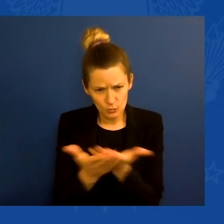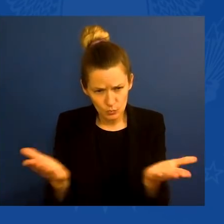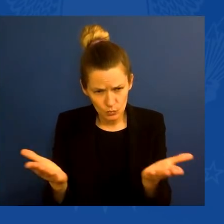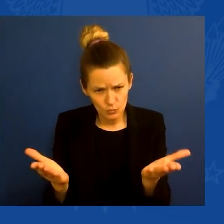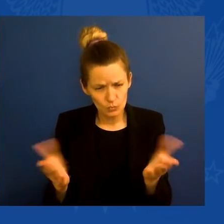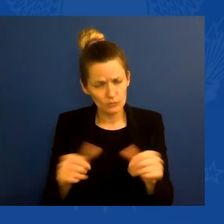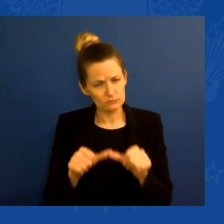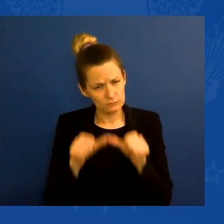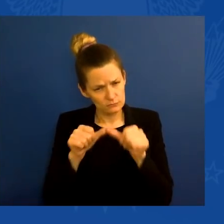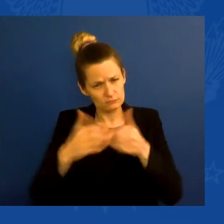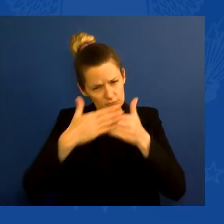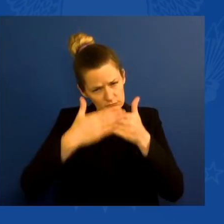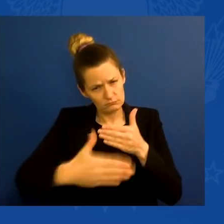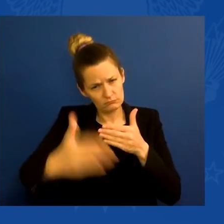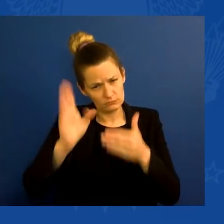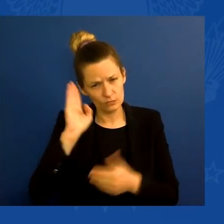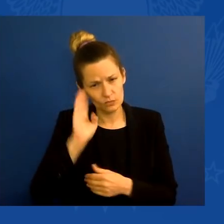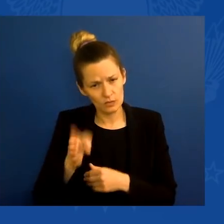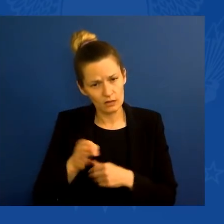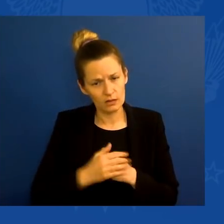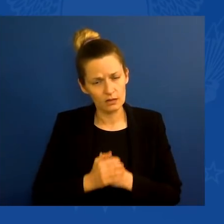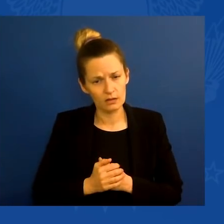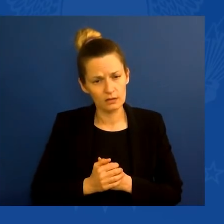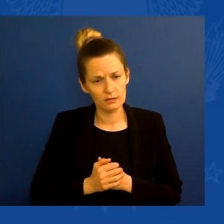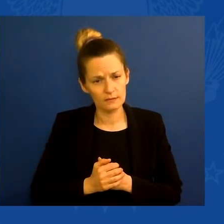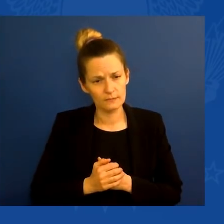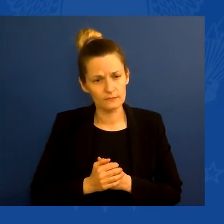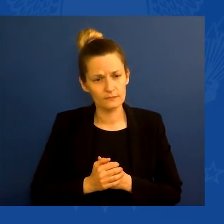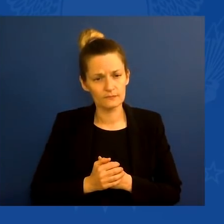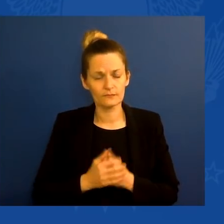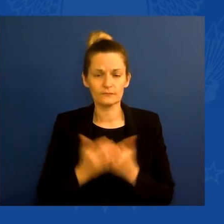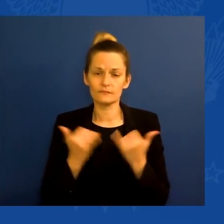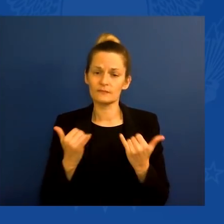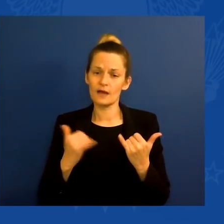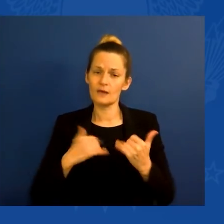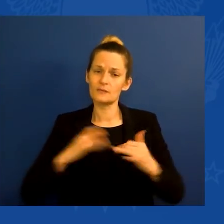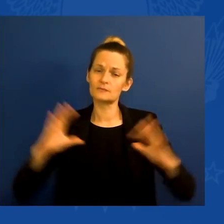Jill and I know how it is